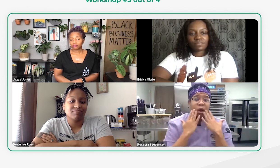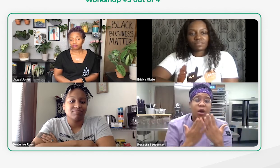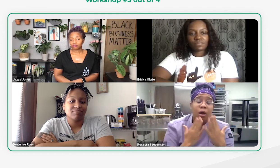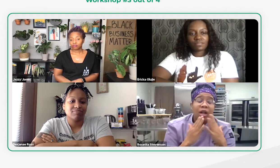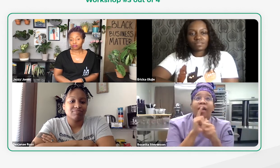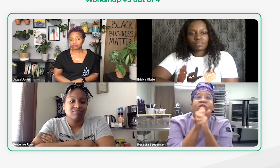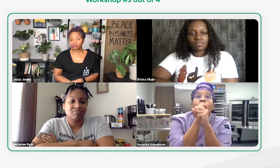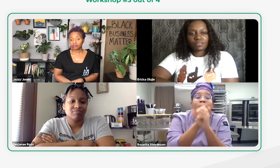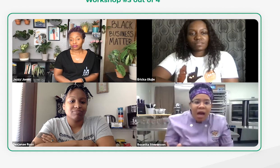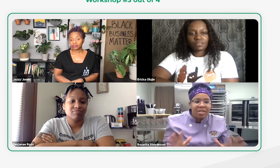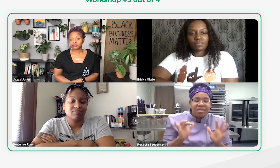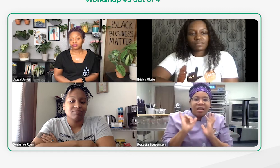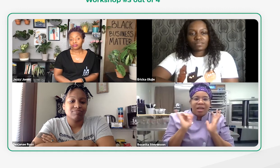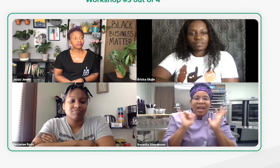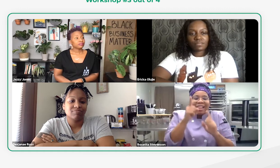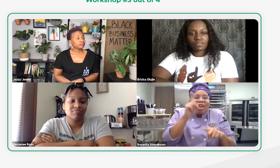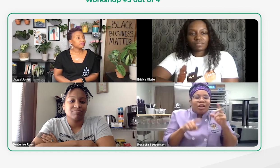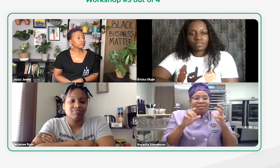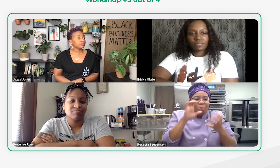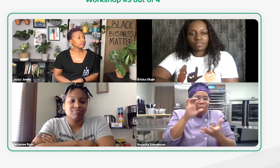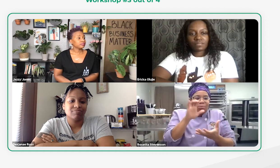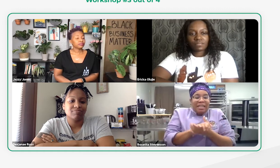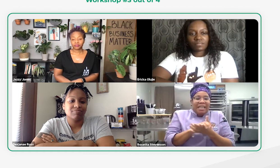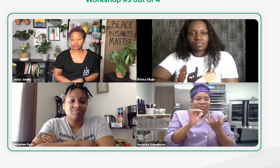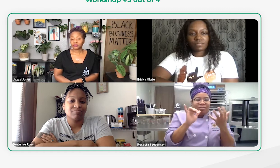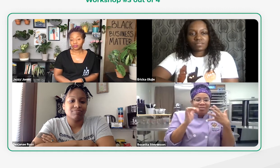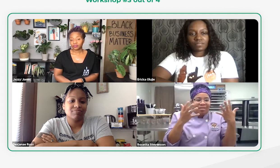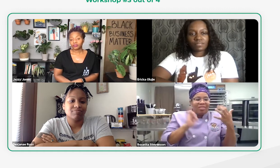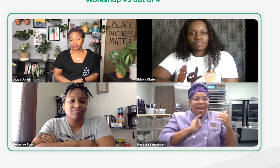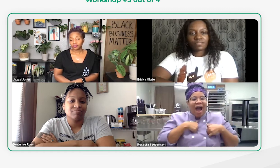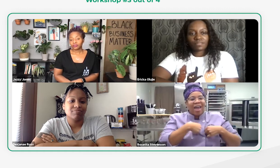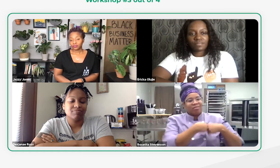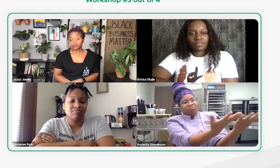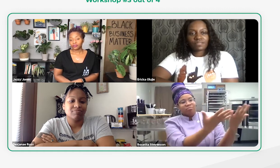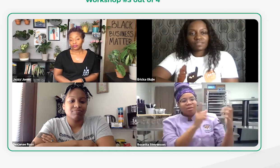to the other person and they were so thankful and were soberly less. They couldn't believe